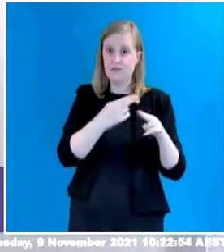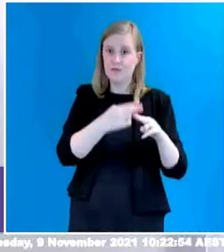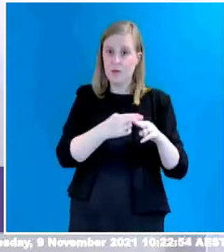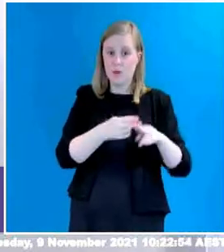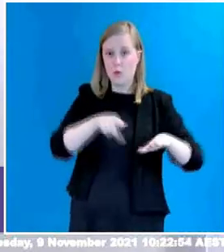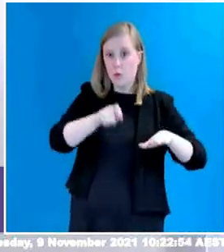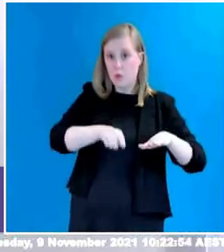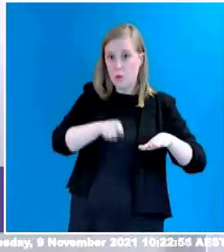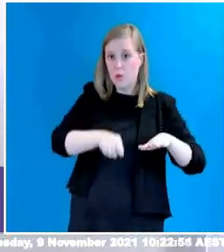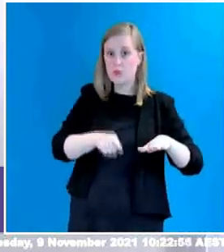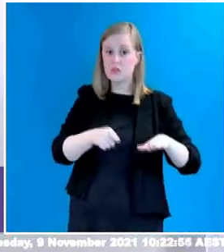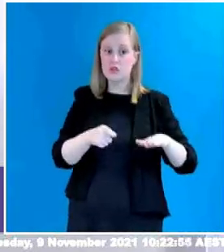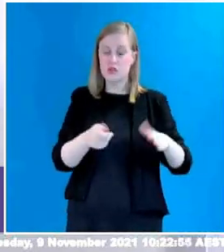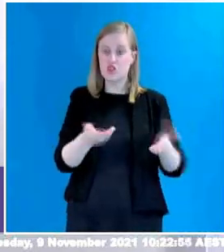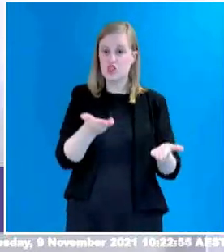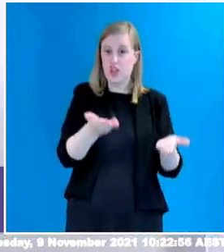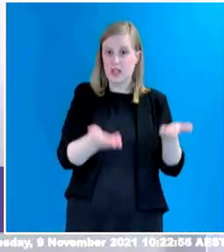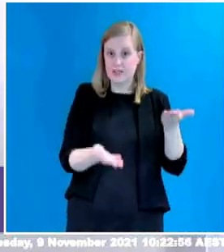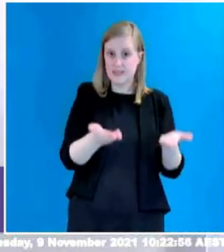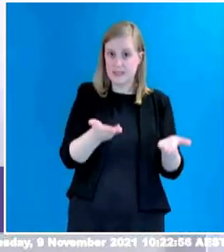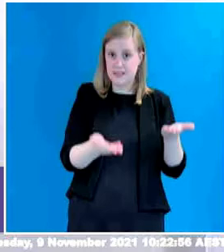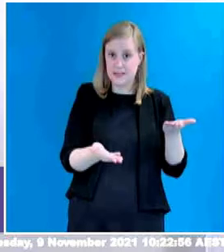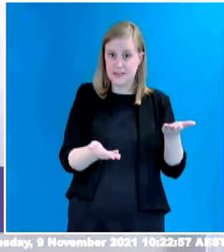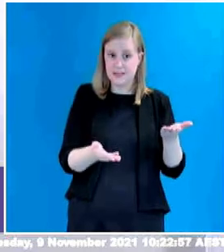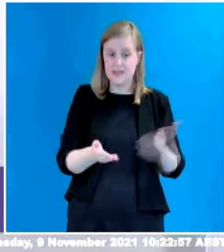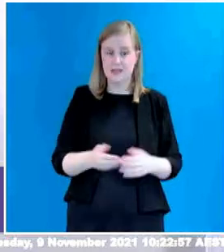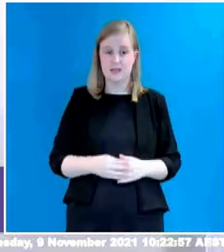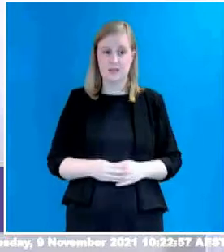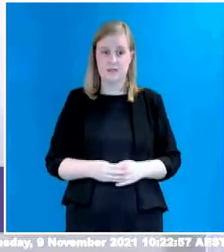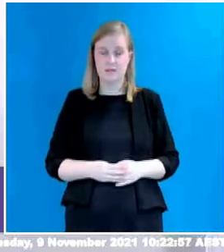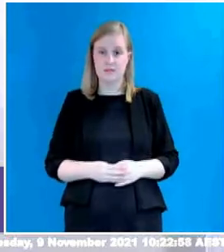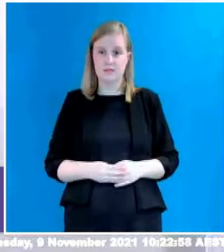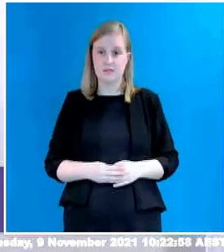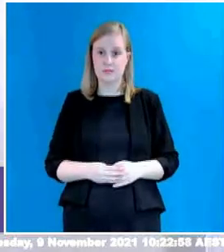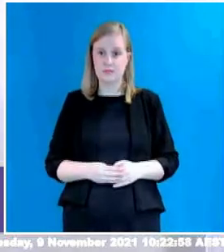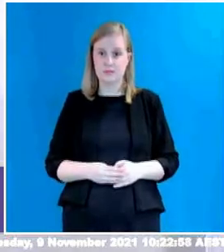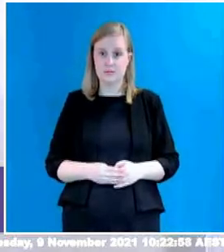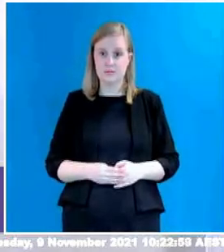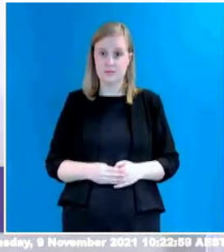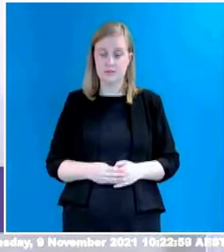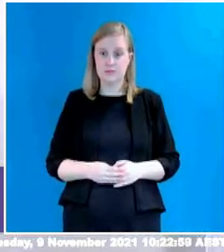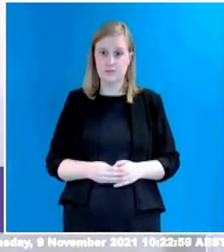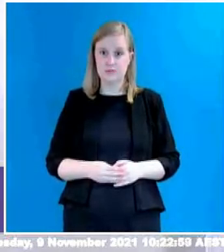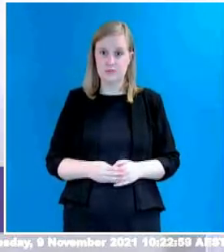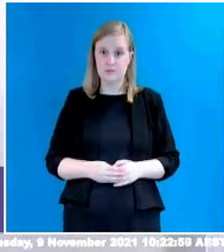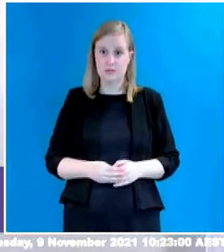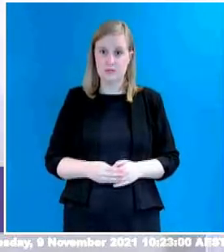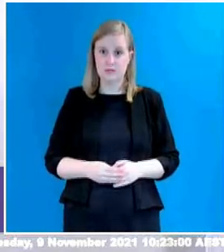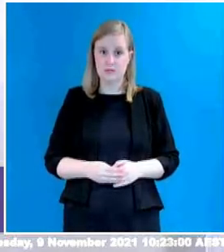The Act requires anybody who is working with territory laws to